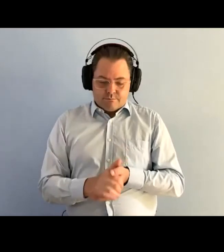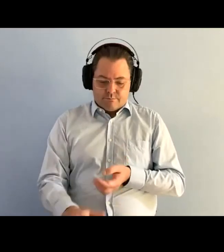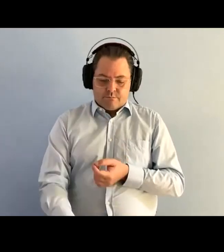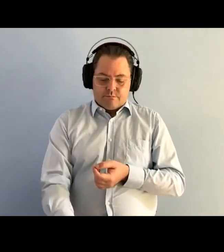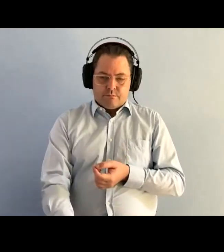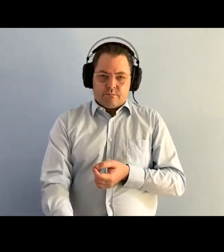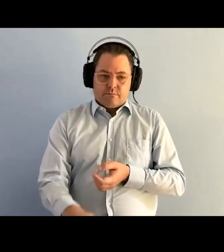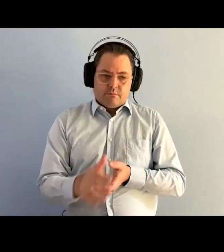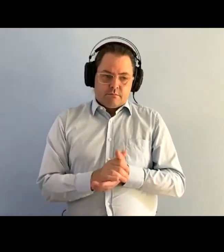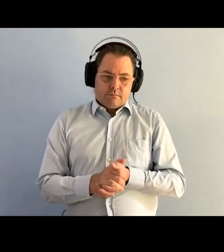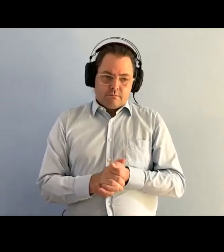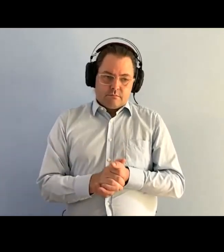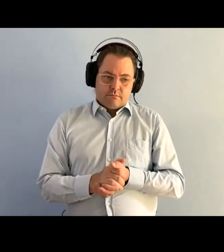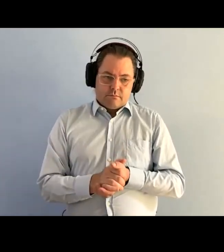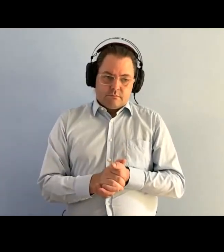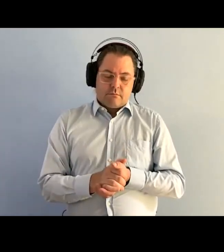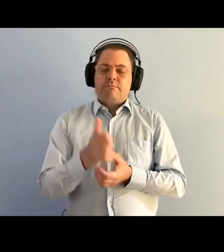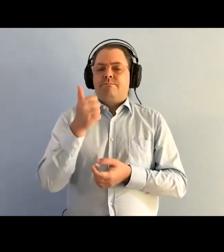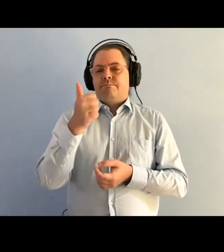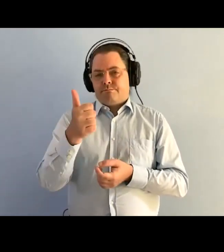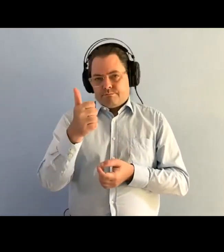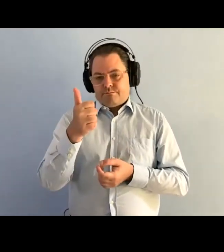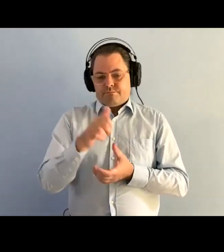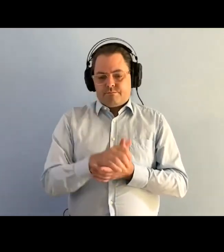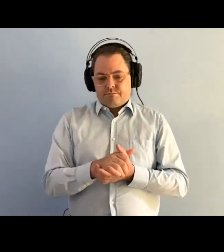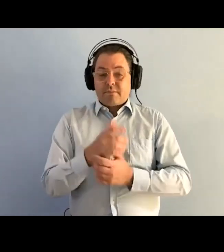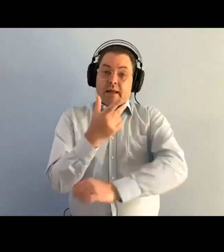you can answer that, and then we'll move